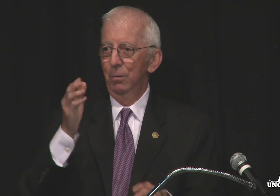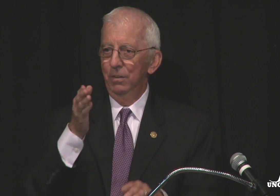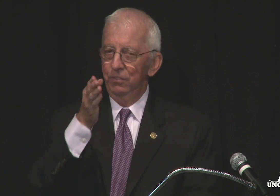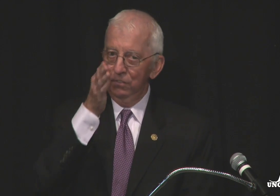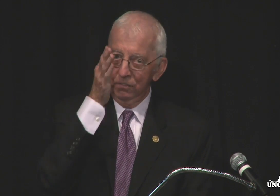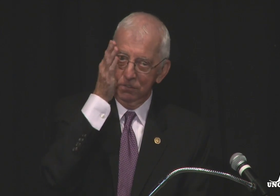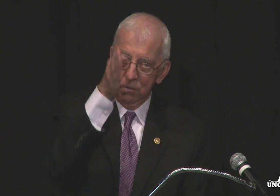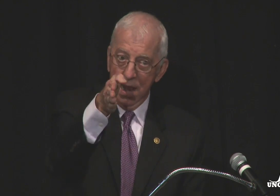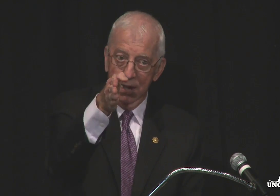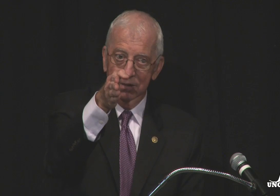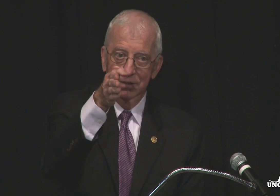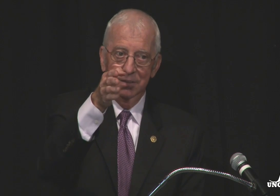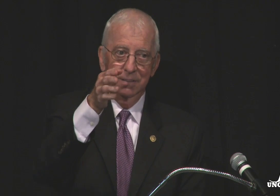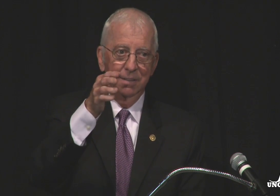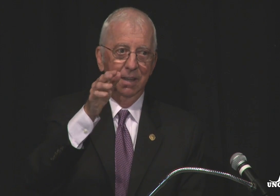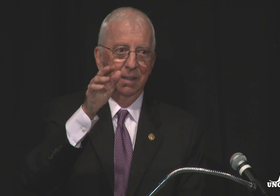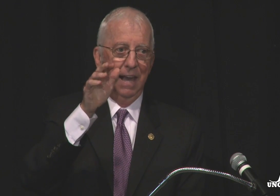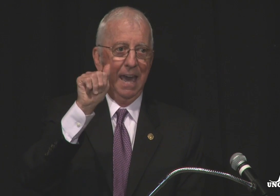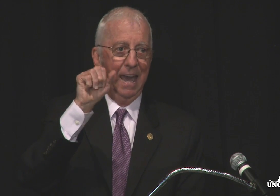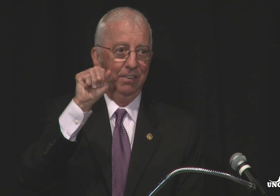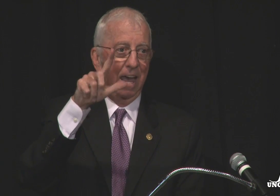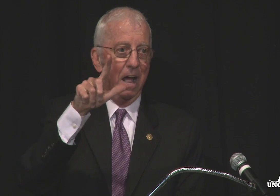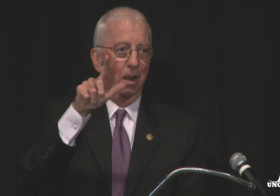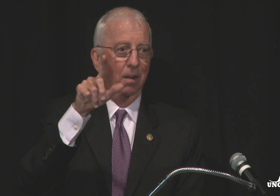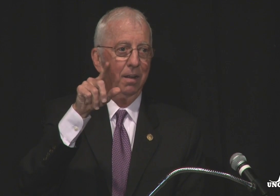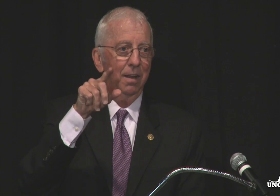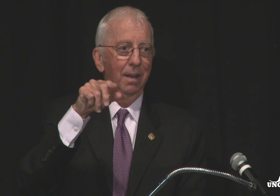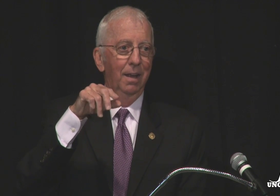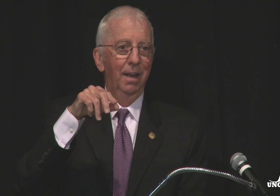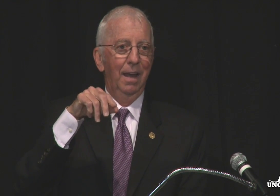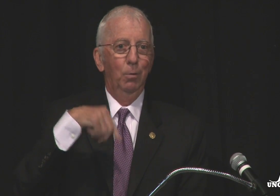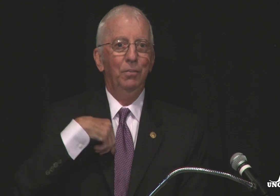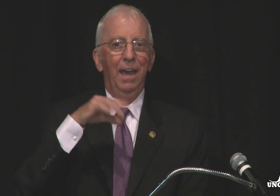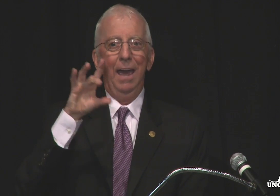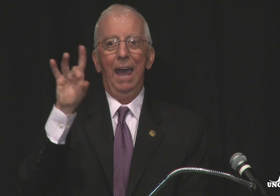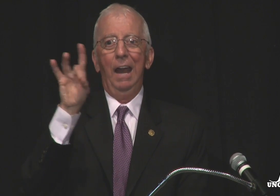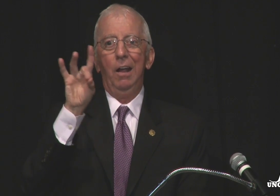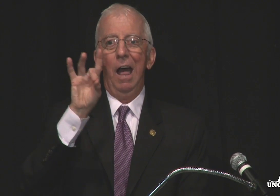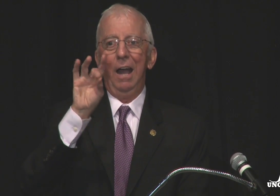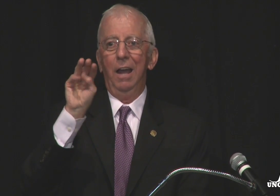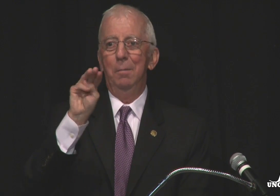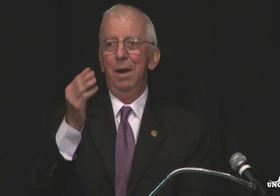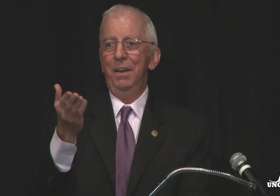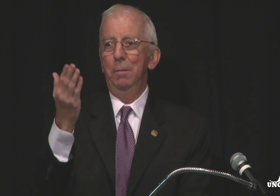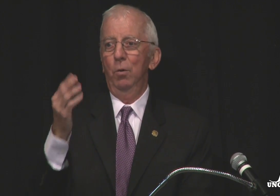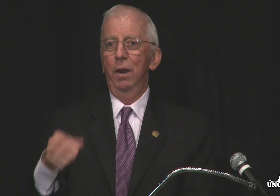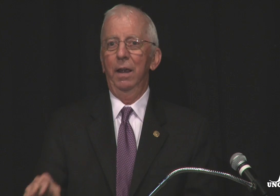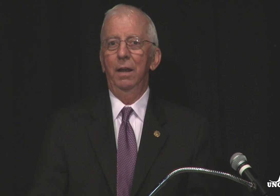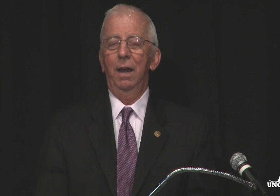It was straight ASL. It was 8:00 on a Monday morning.